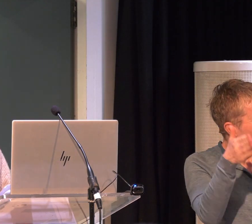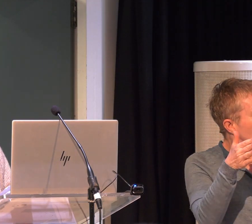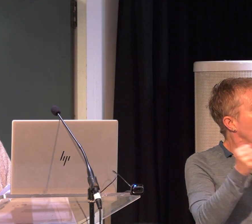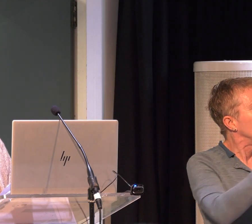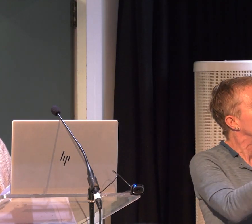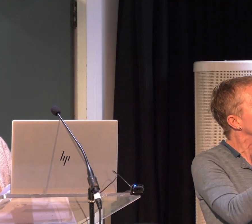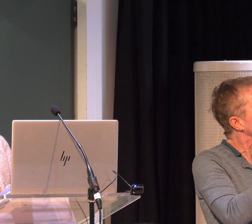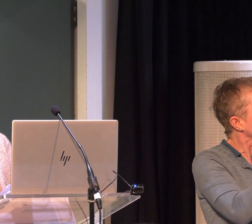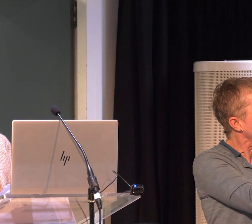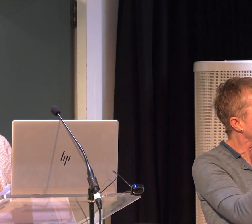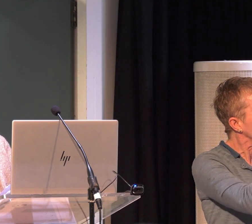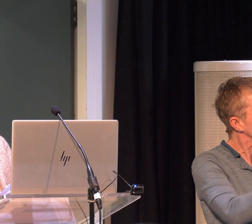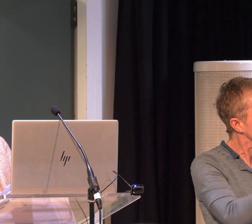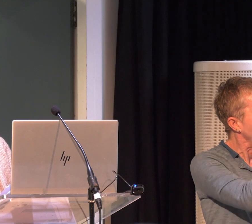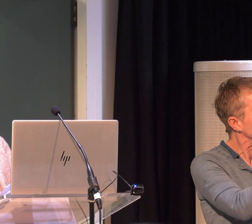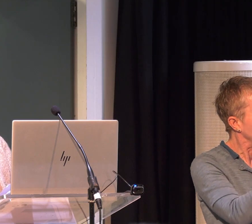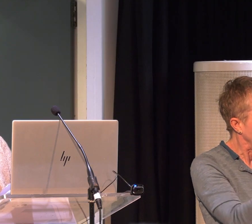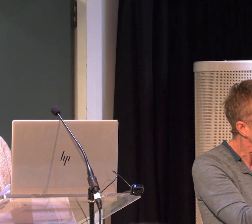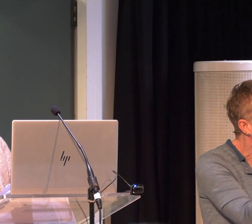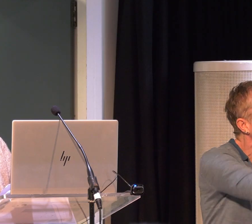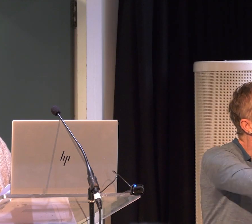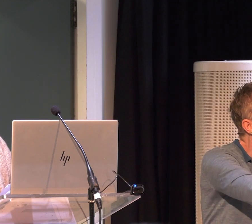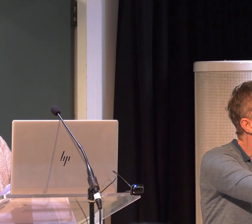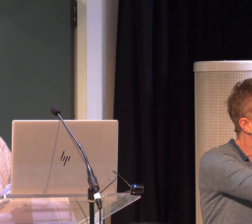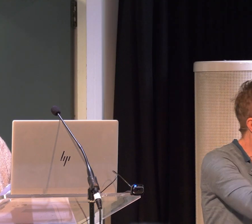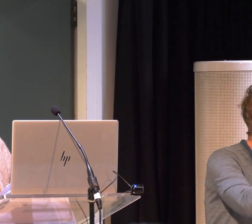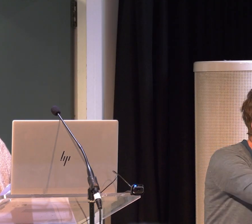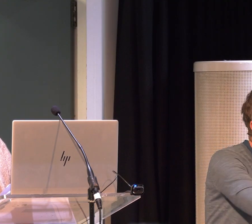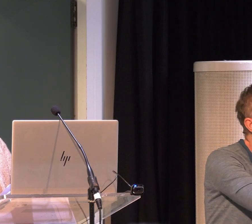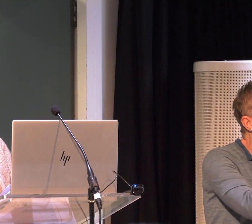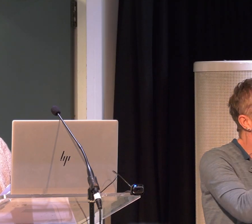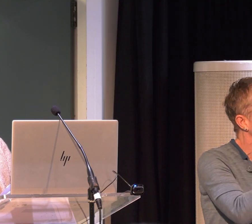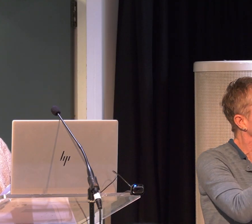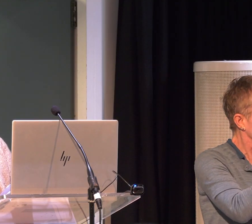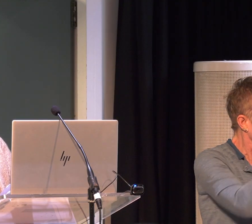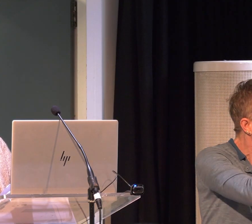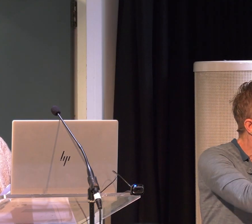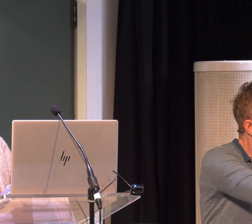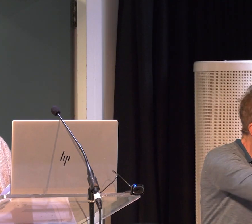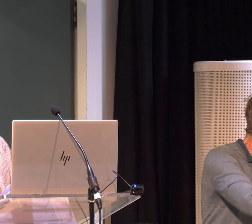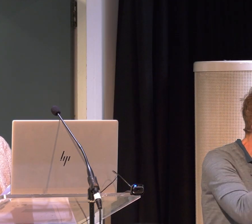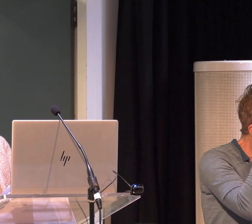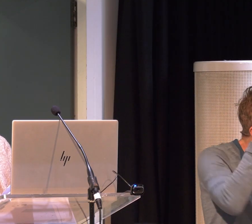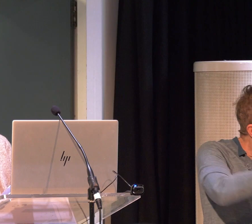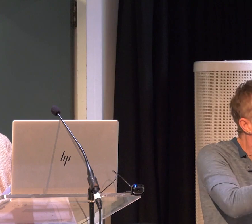engages the families of disabled children and young people in a person centred programme of cultural activities